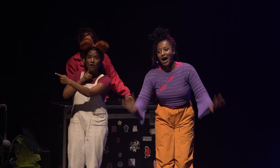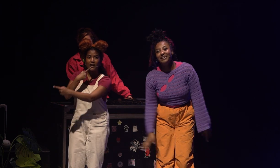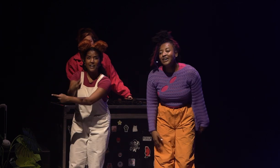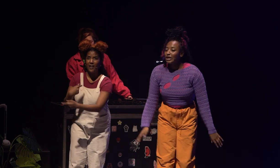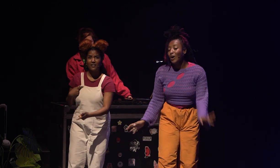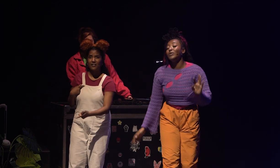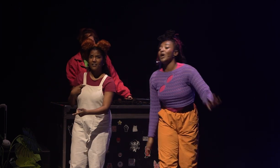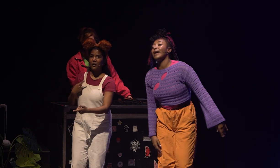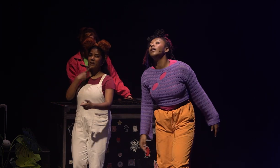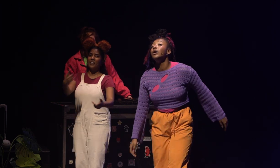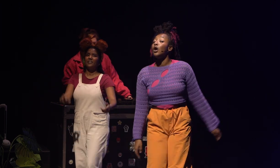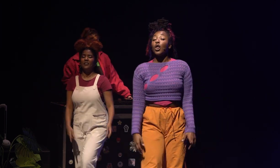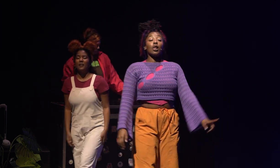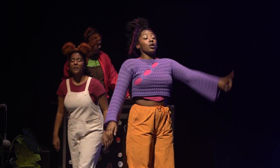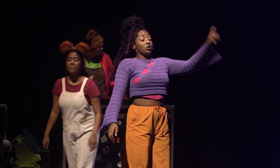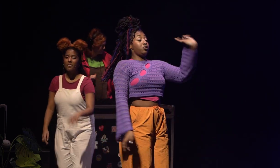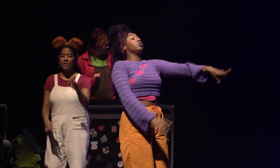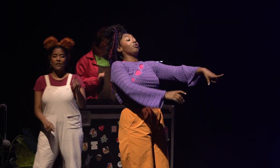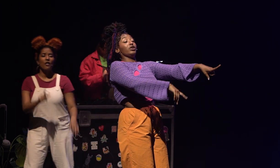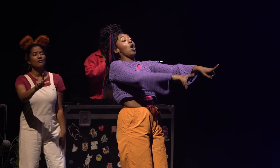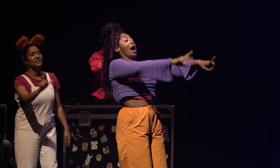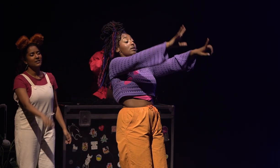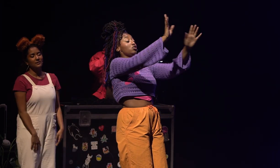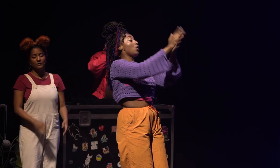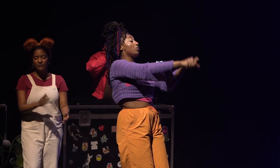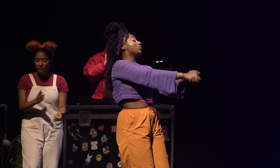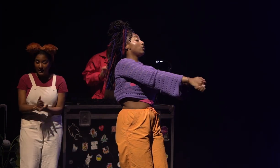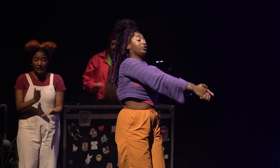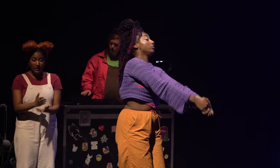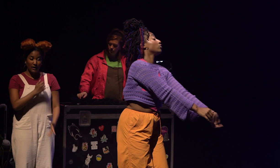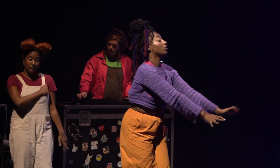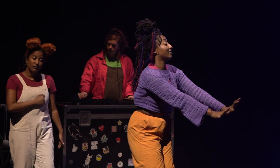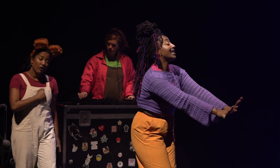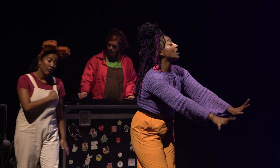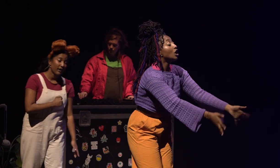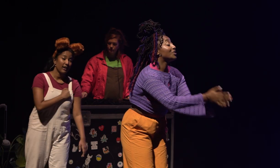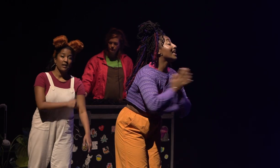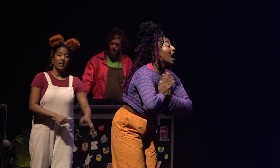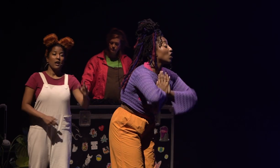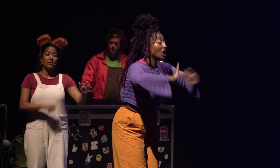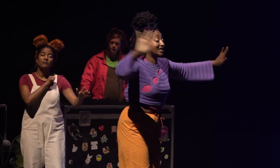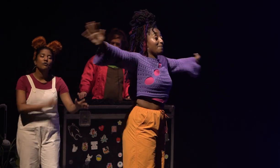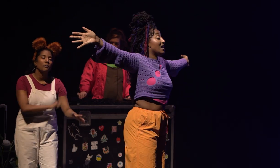not mine. So I was like, Lauren I am so so so so sorry, turn down, I'll sleep anywhere,